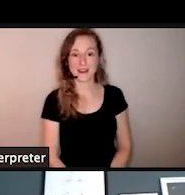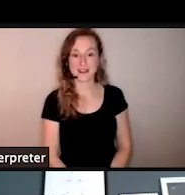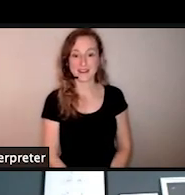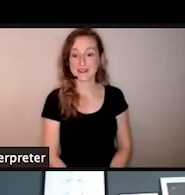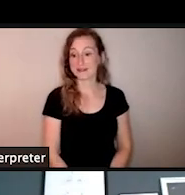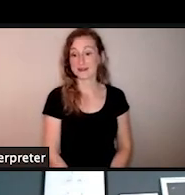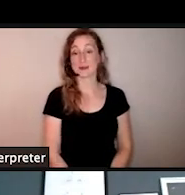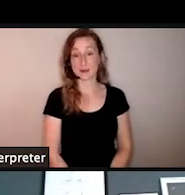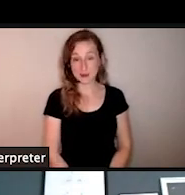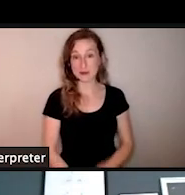so far.